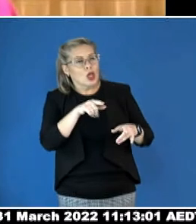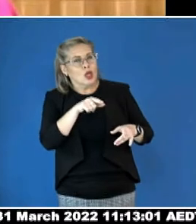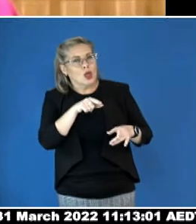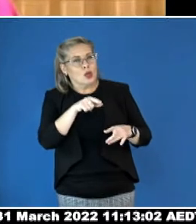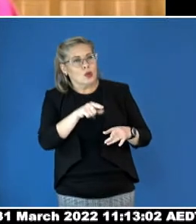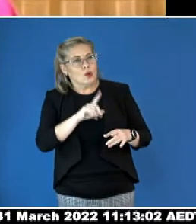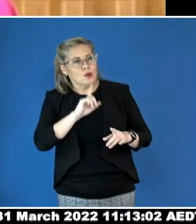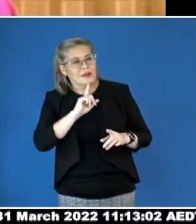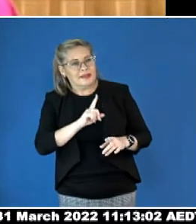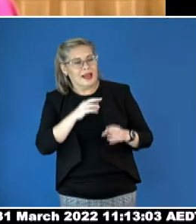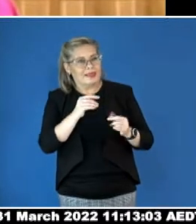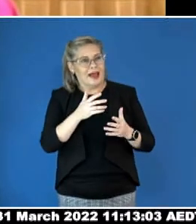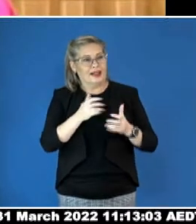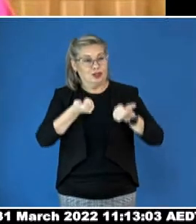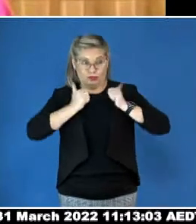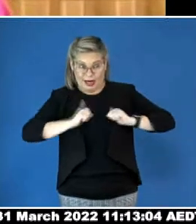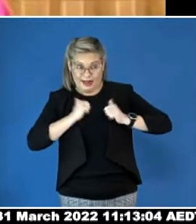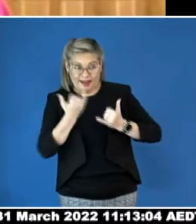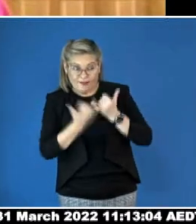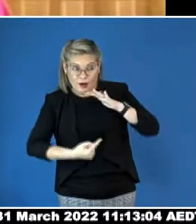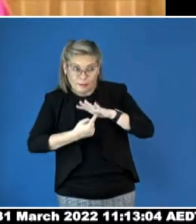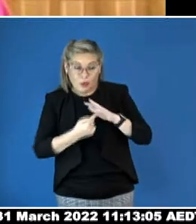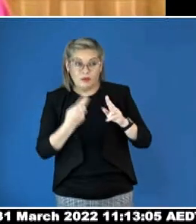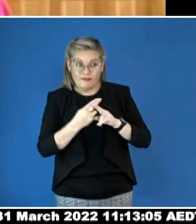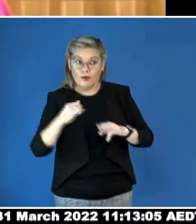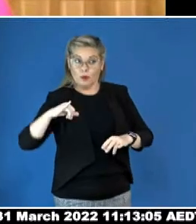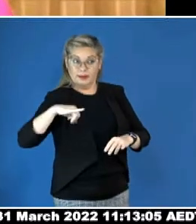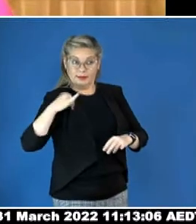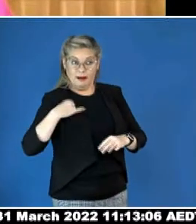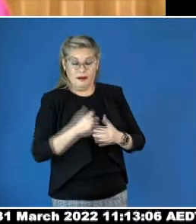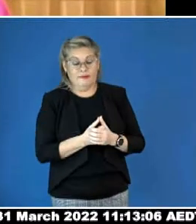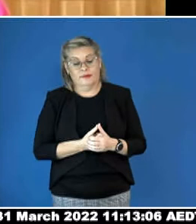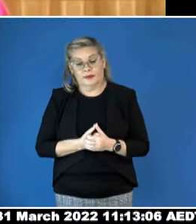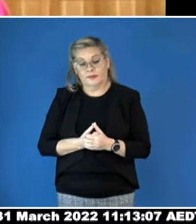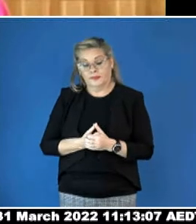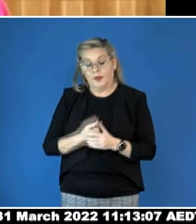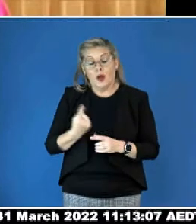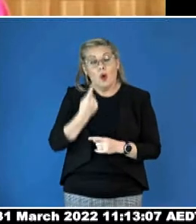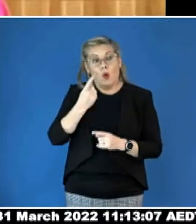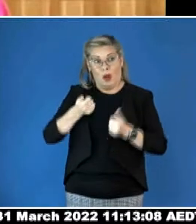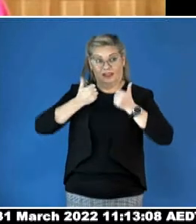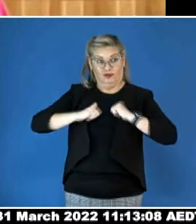Yep. MS EASTMAN: So is one of the parts of training is about when you hear a person